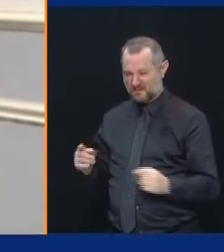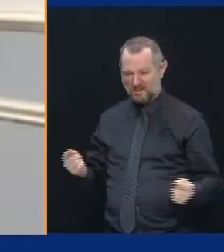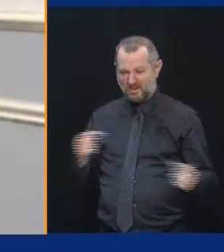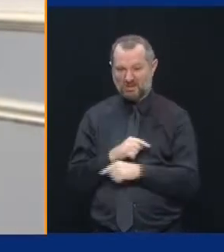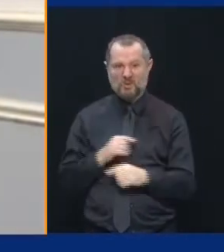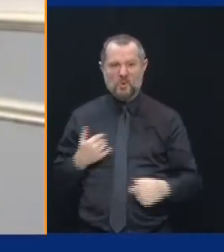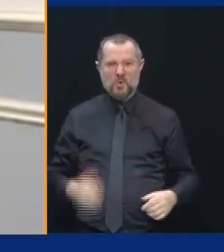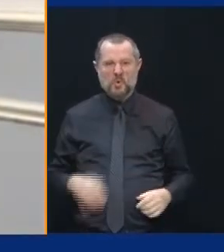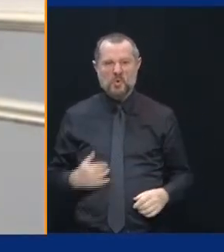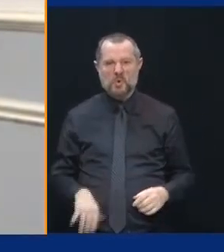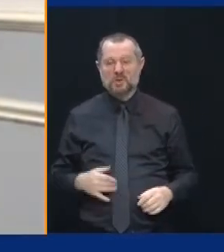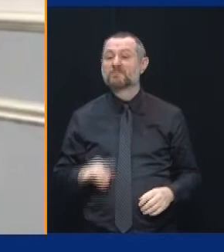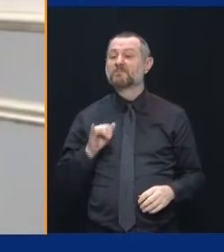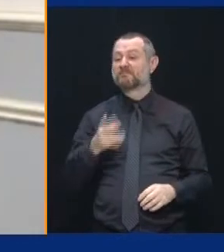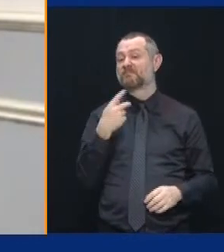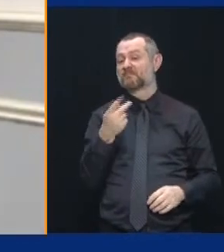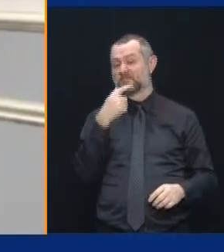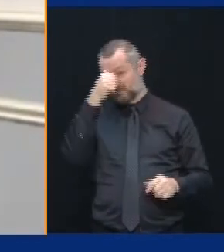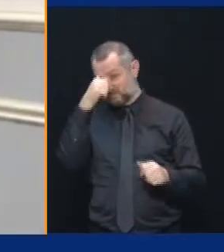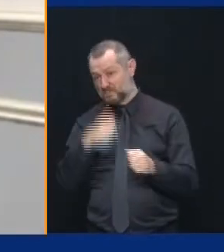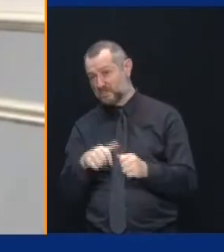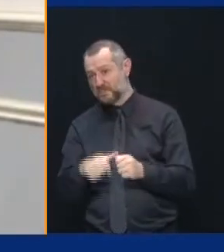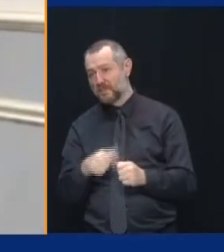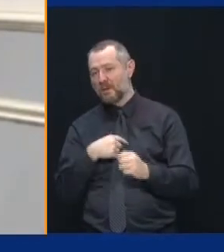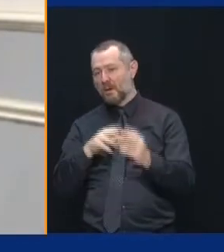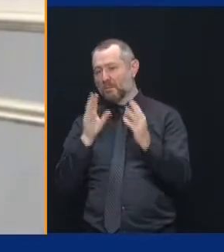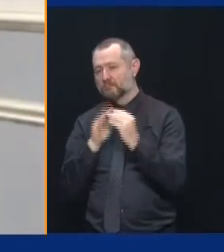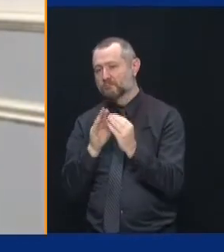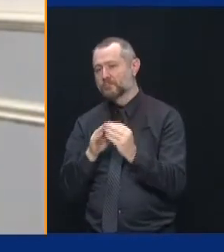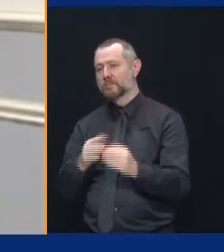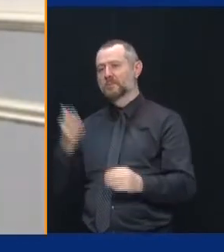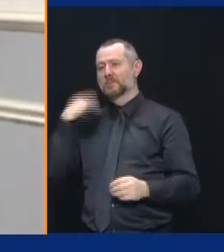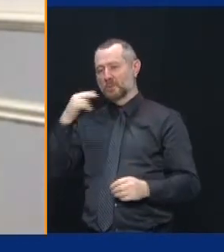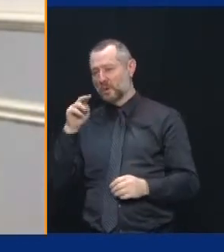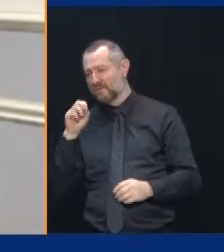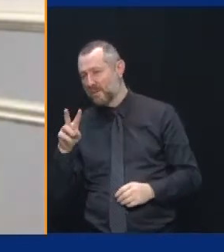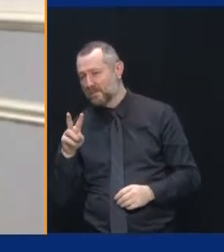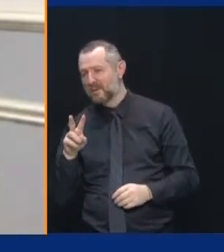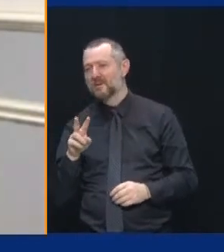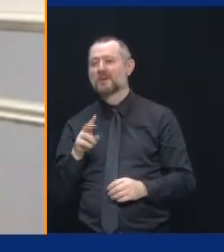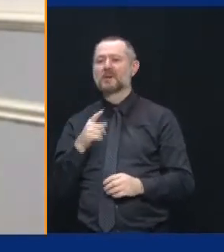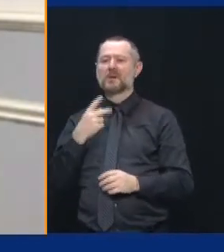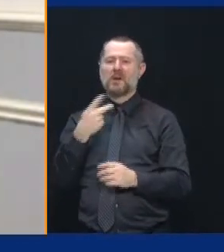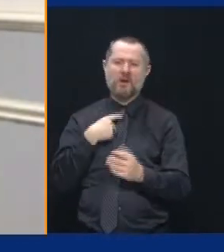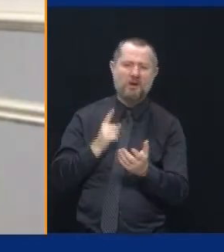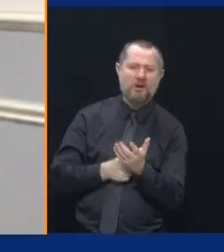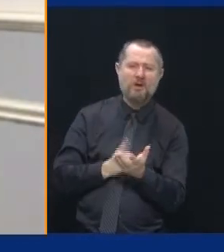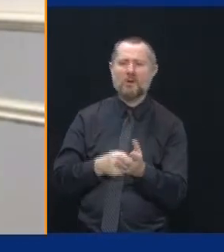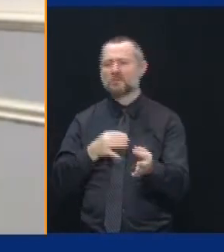RECOGNIZE STATING A PROBLEM IS NOT ENOUGH, MOVING TOWARDS A